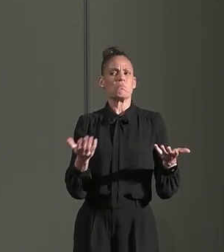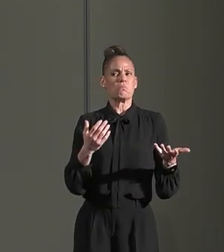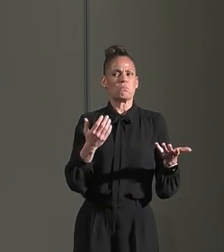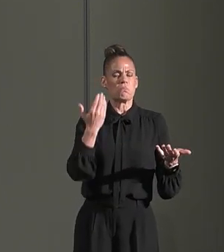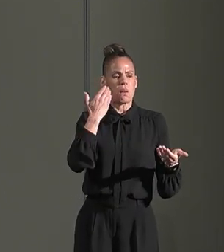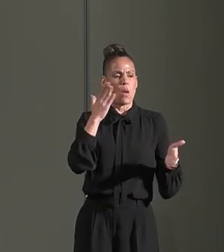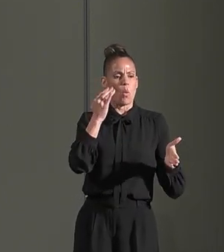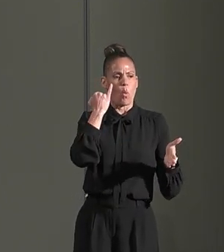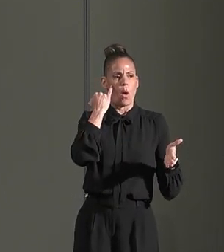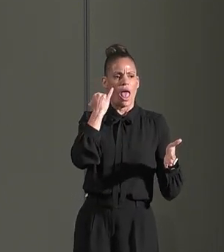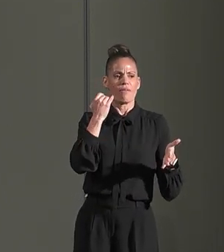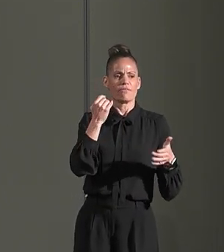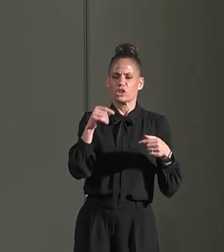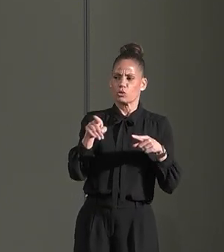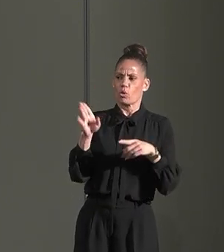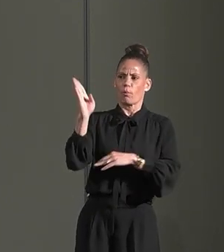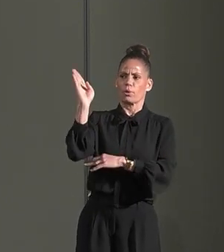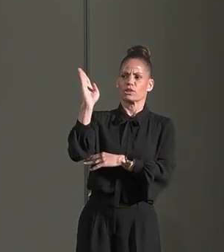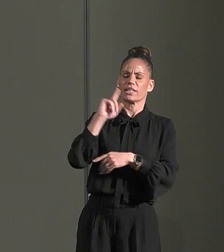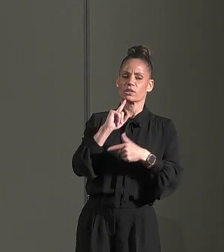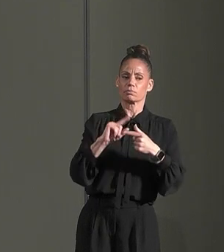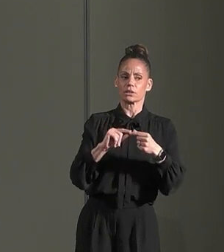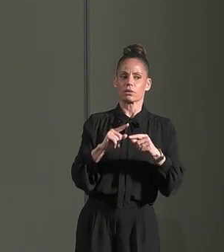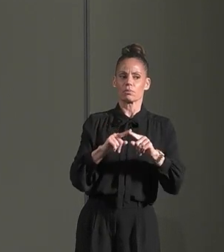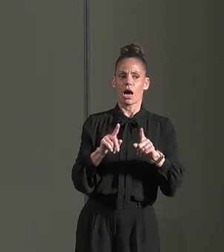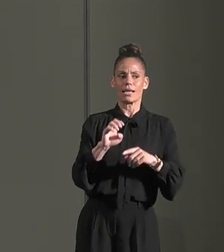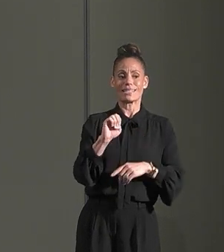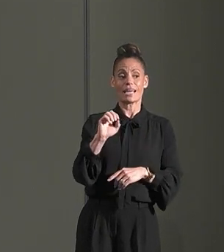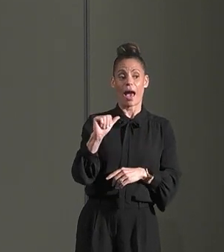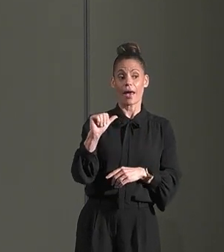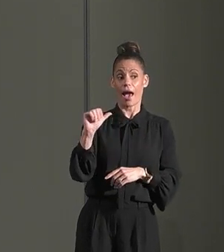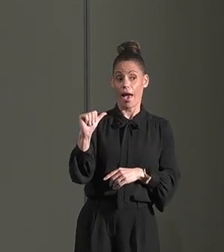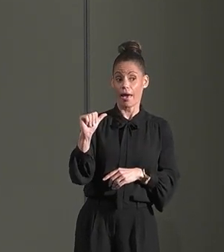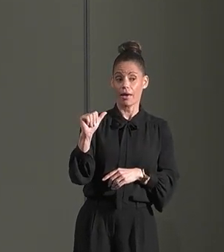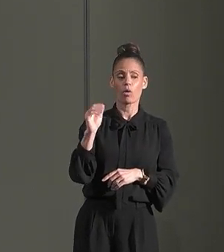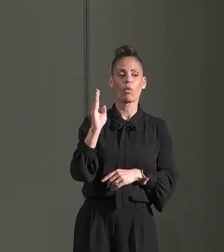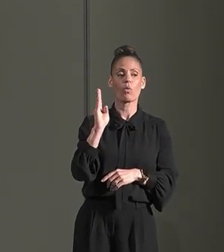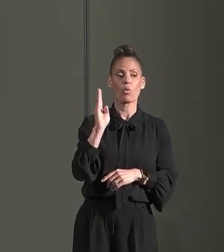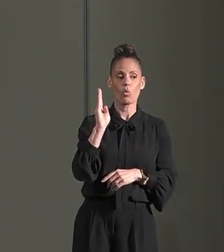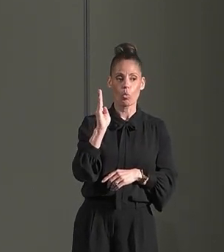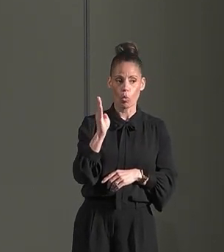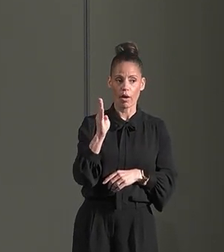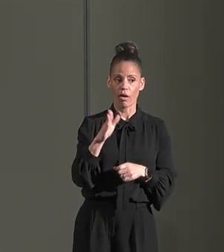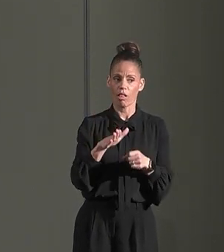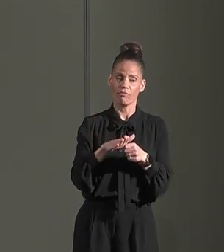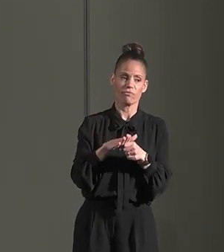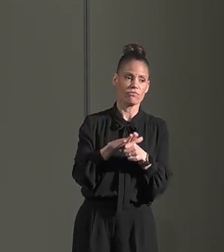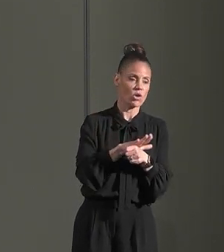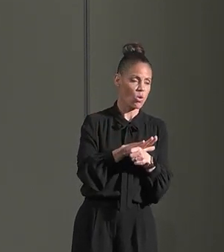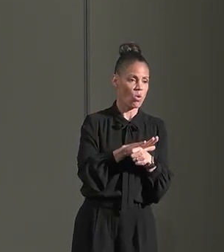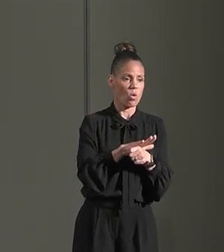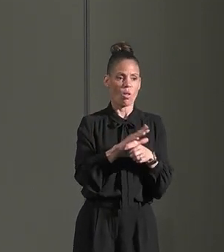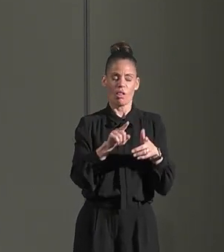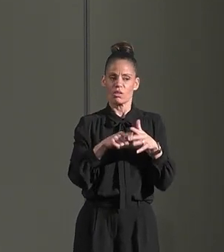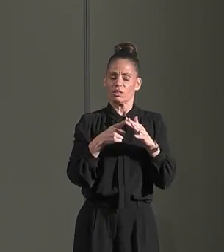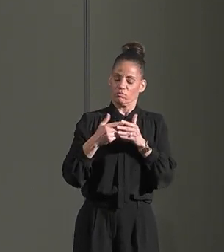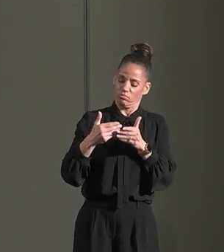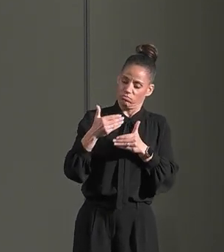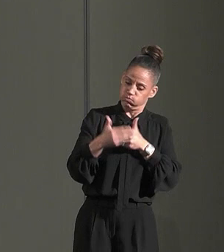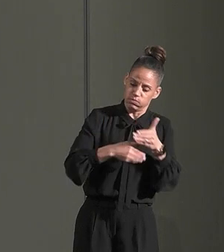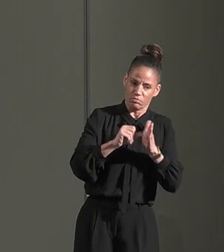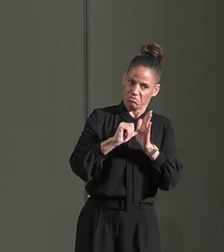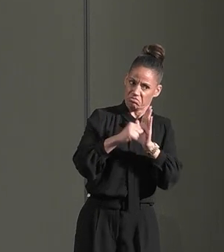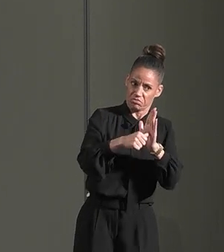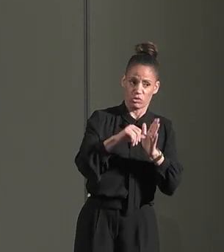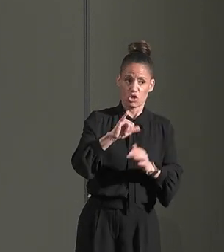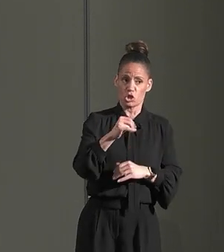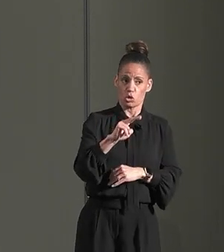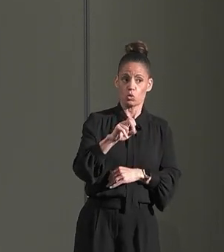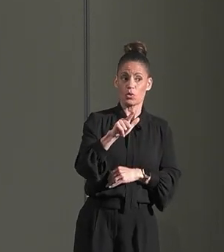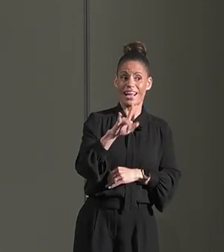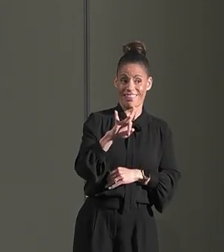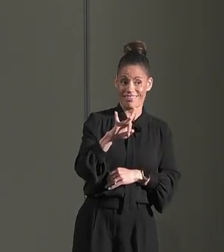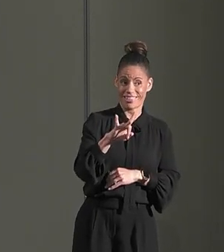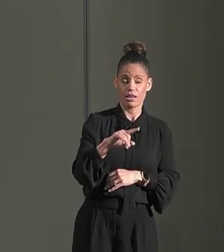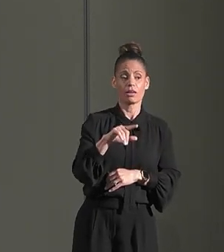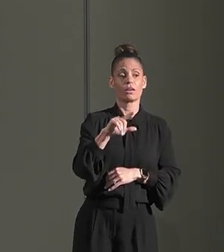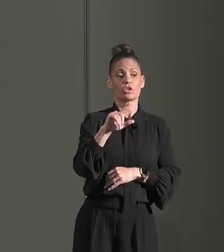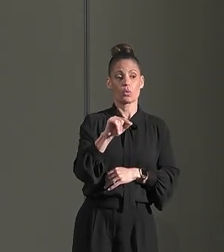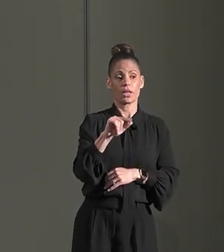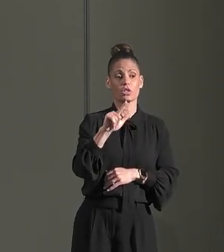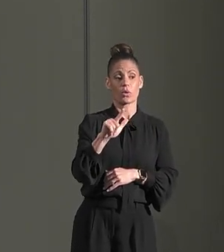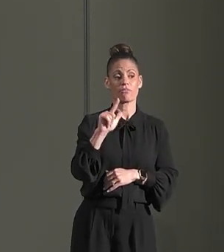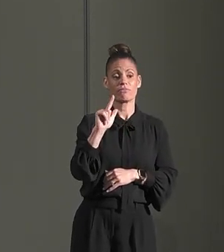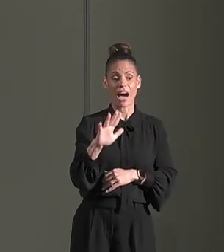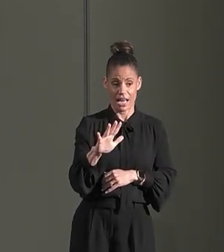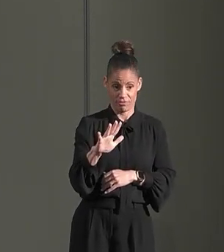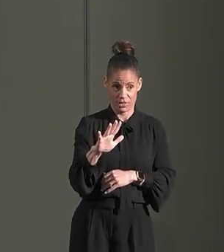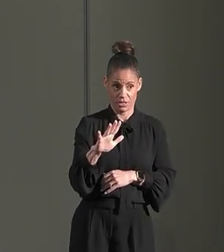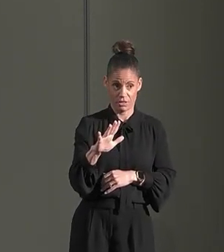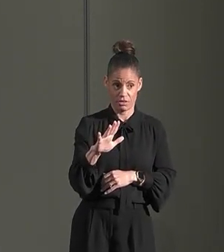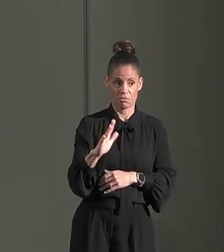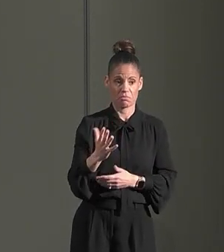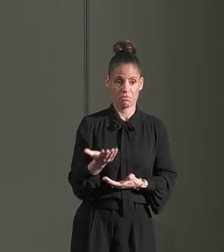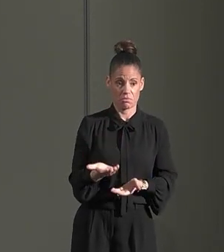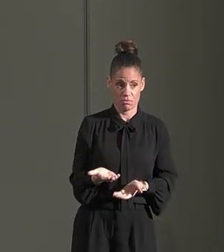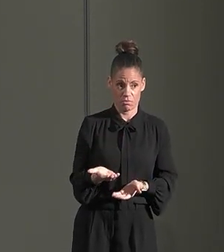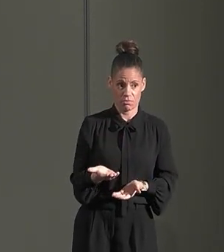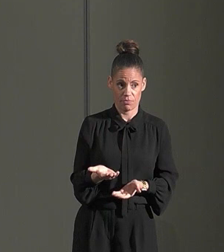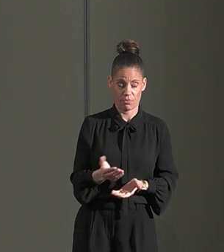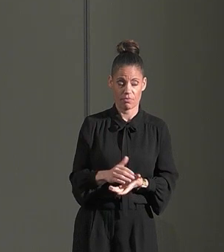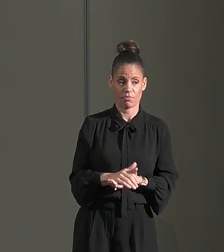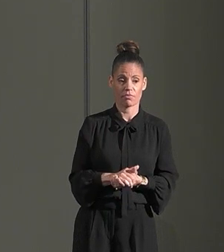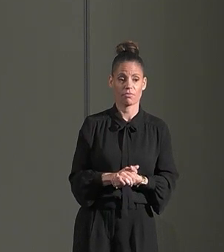in the presentation, but EAA will go fully into effect on June 28th. 2025. And the requirements